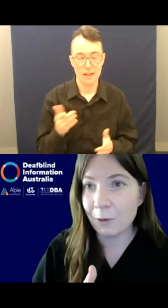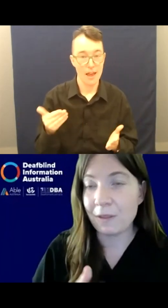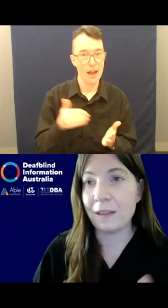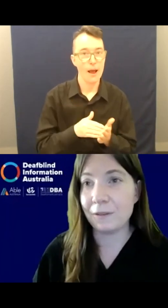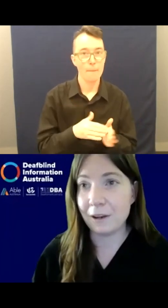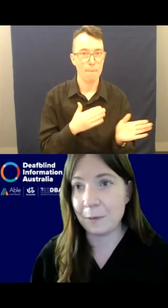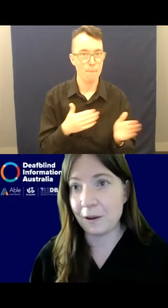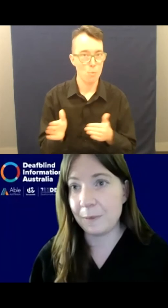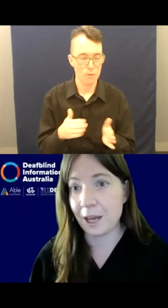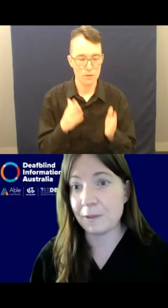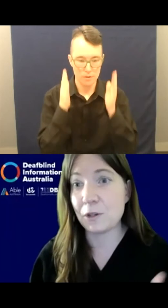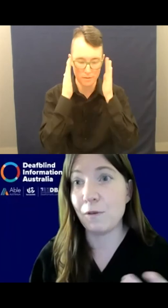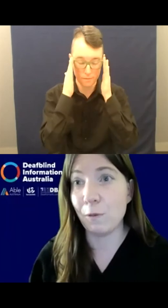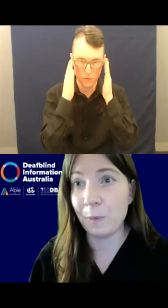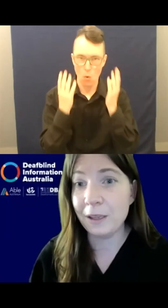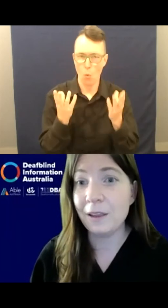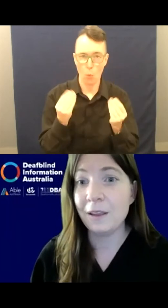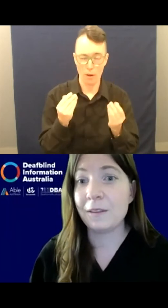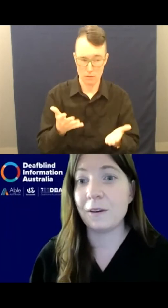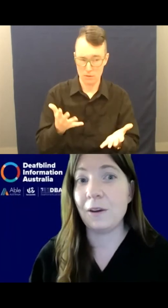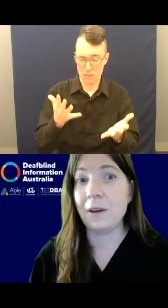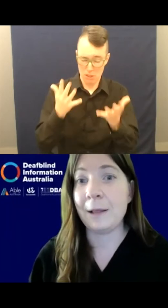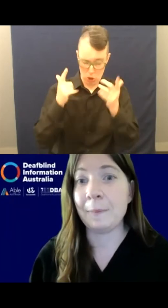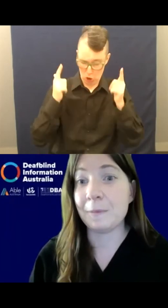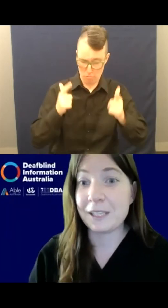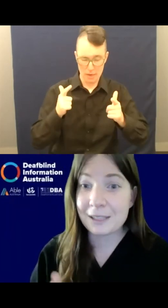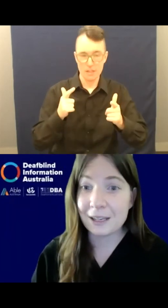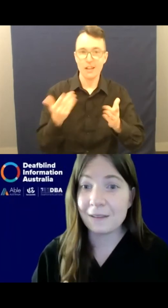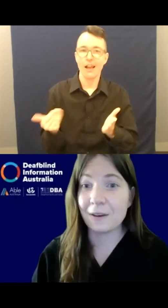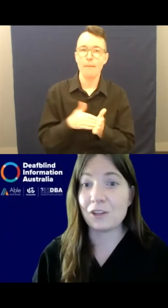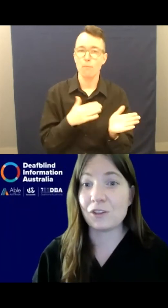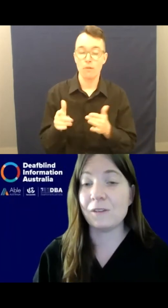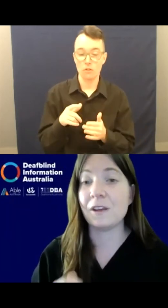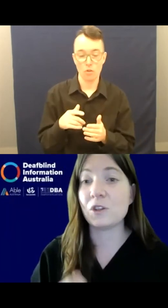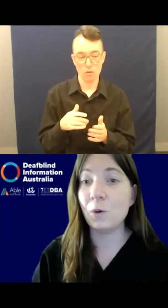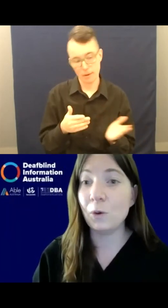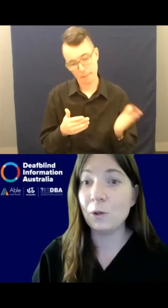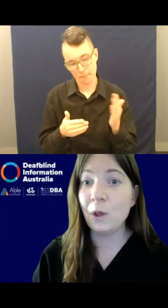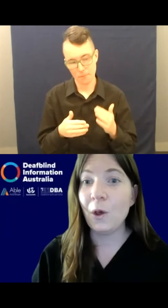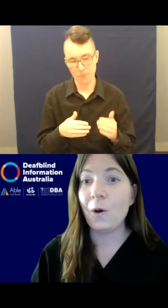sensory experience becomes too overwhelming, so some distance. so introducing a tool or